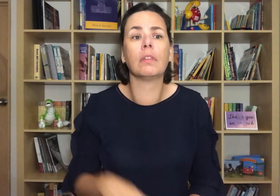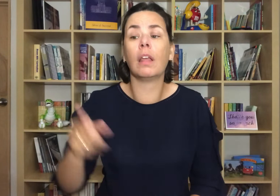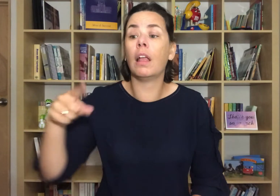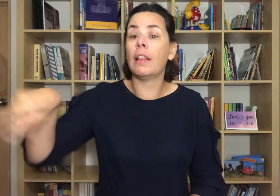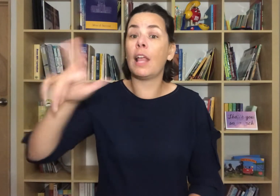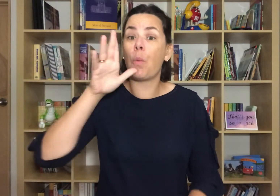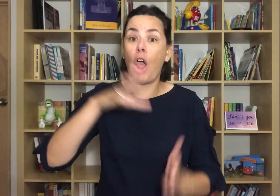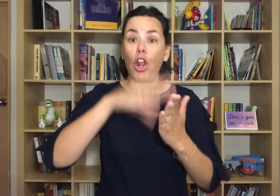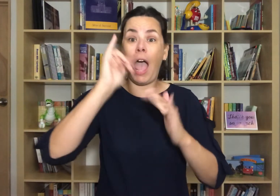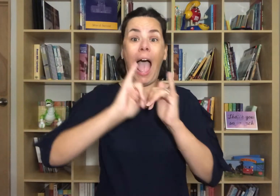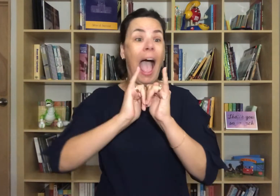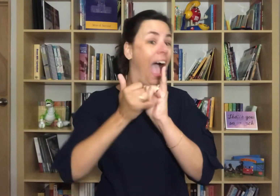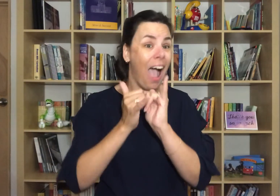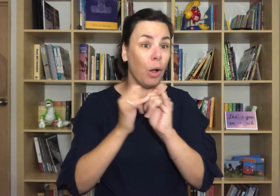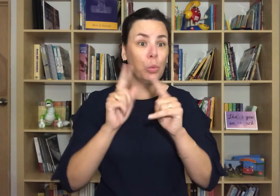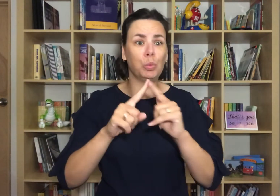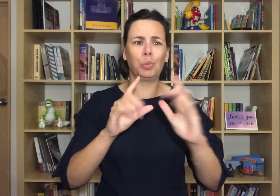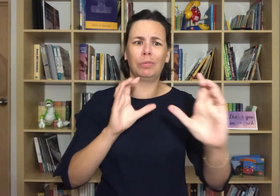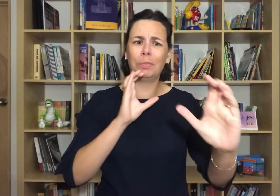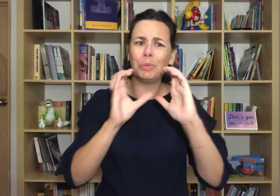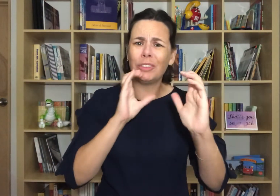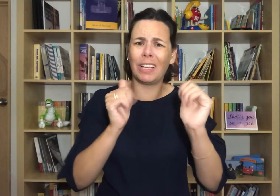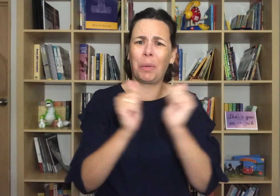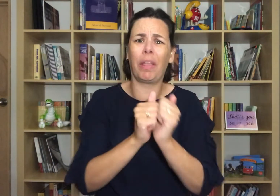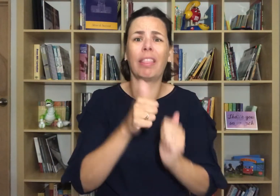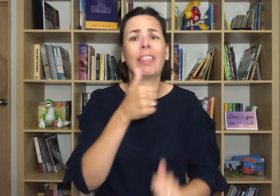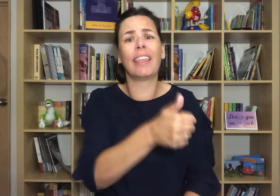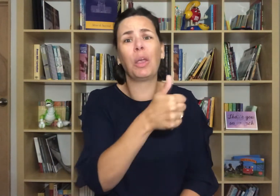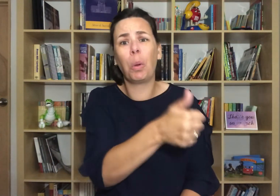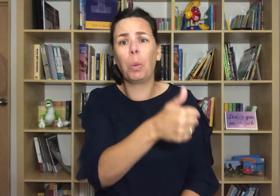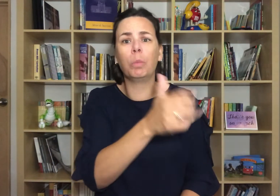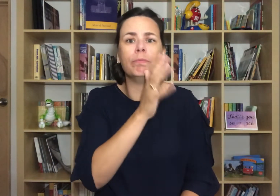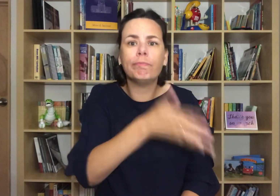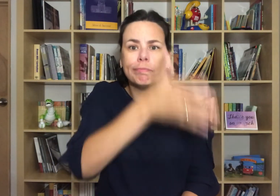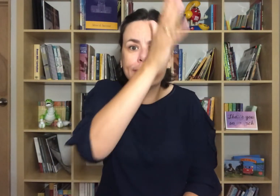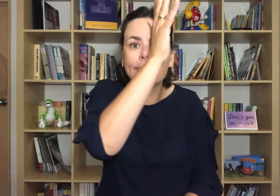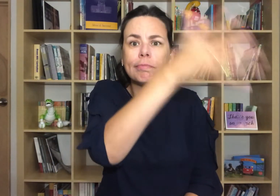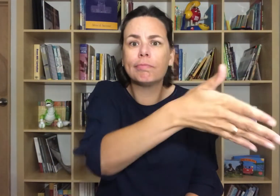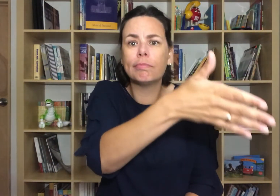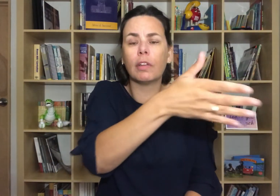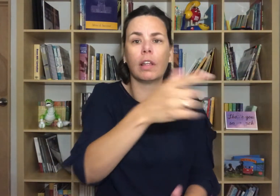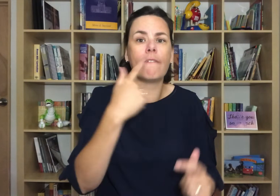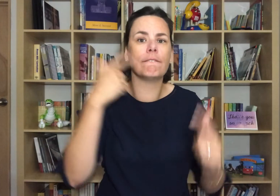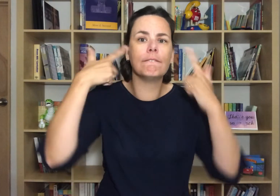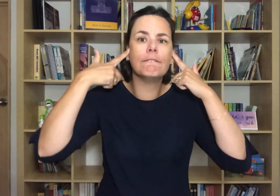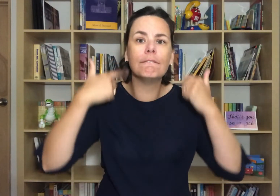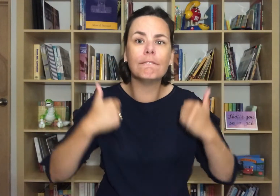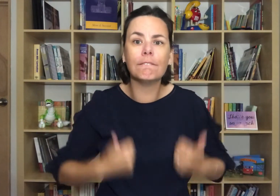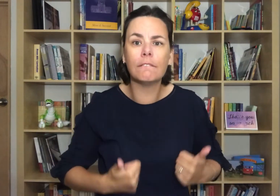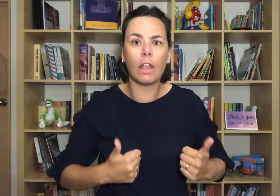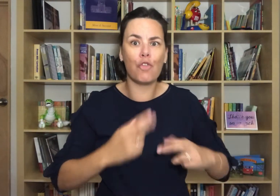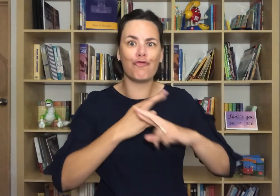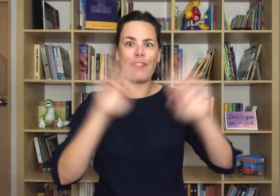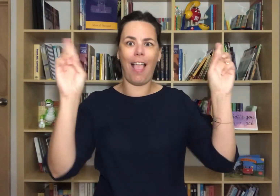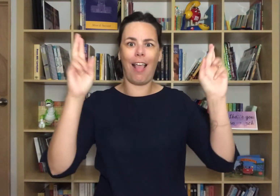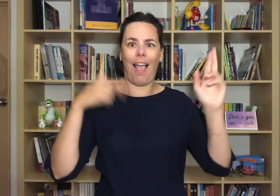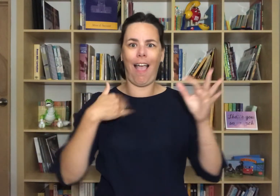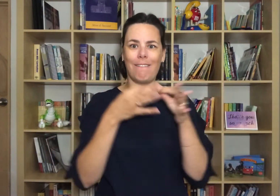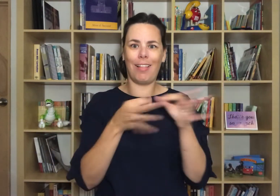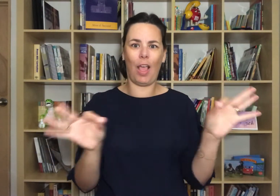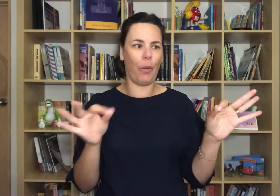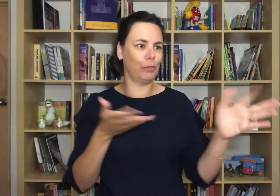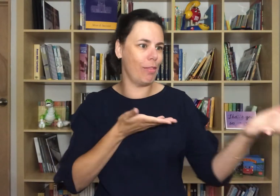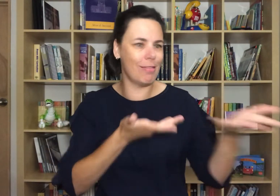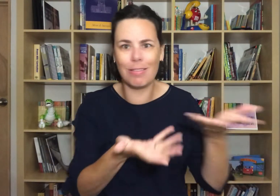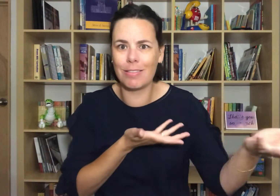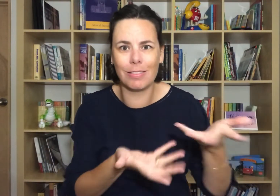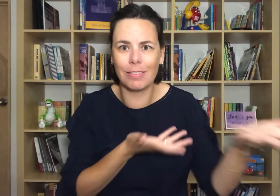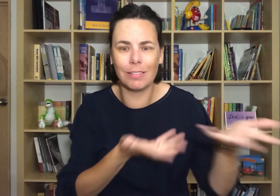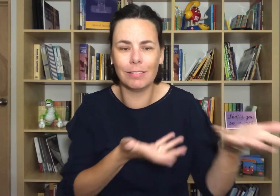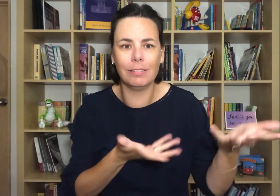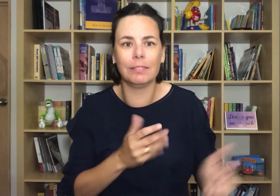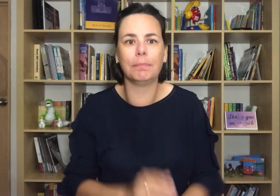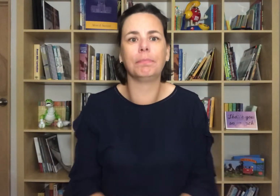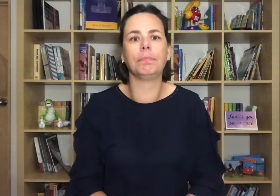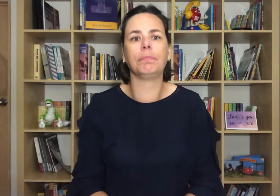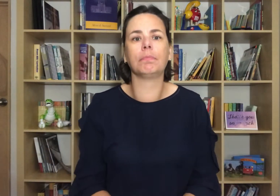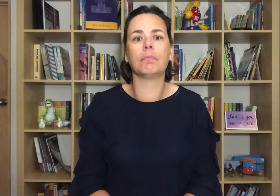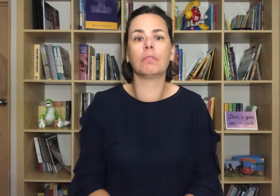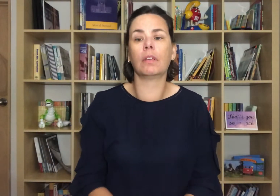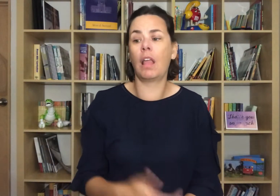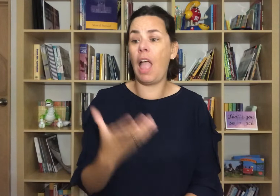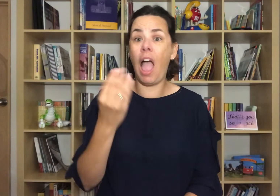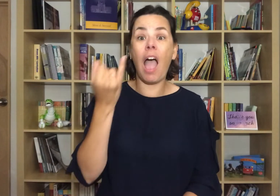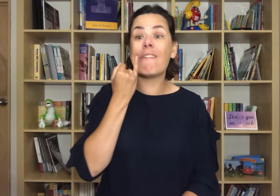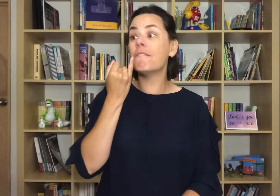They will learn how to help their elders communicate with them when hearing loss occurs in their families